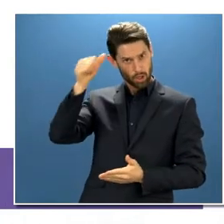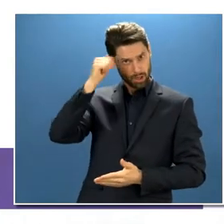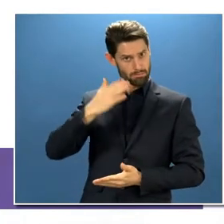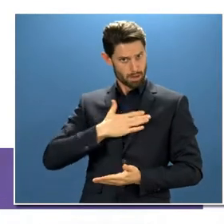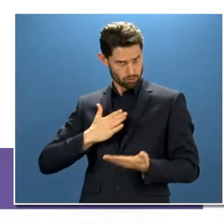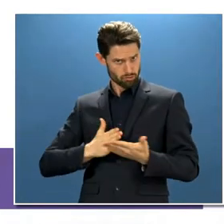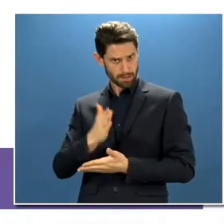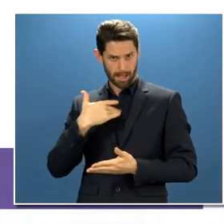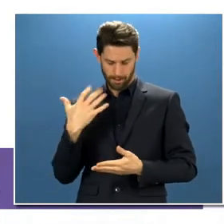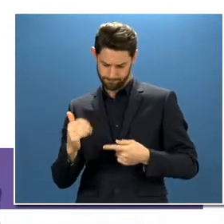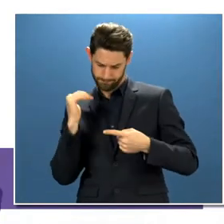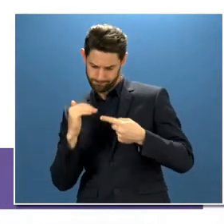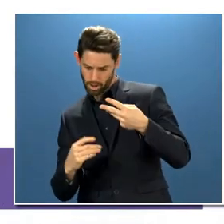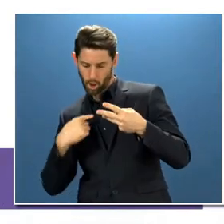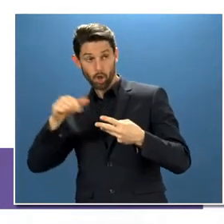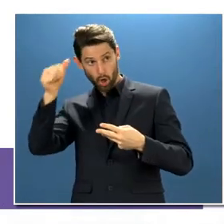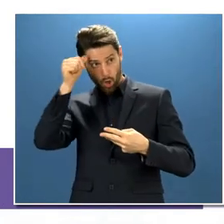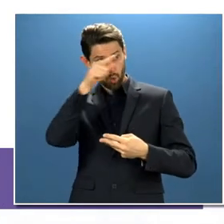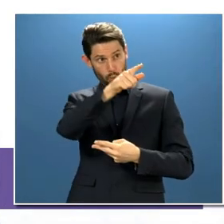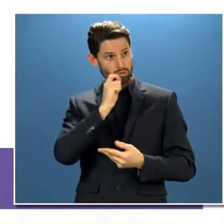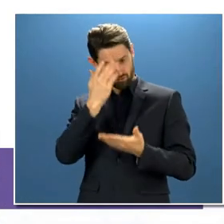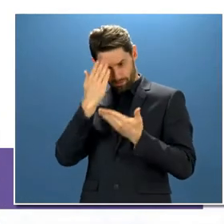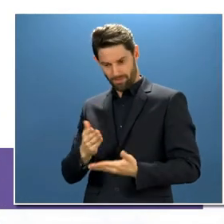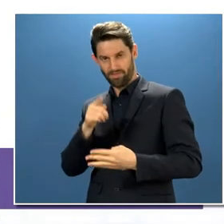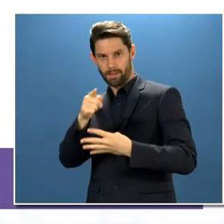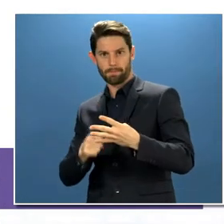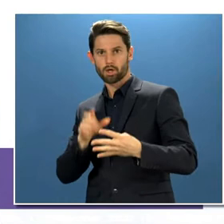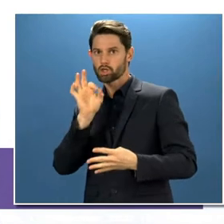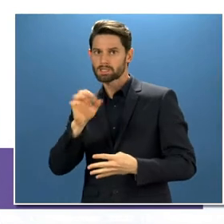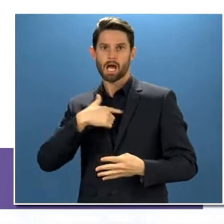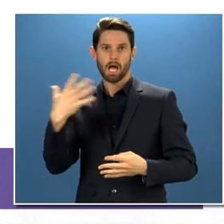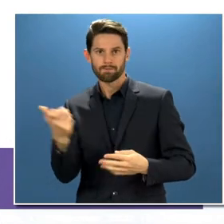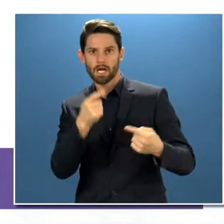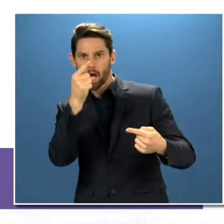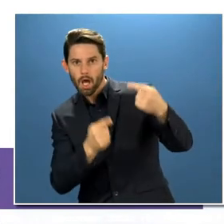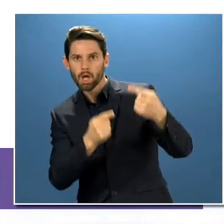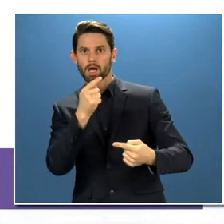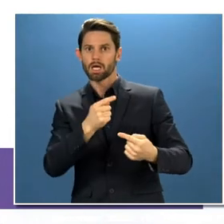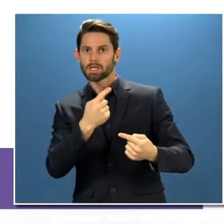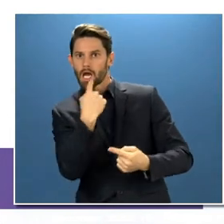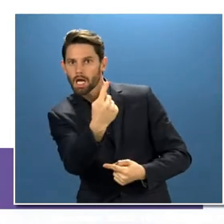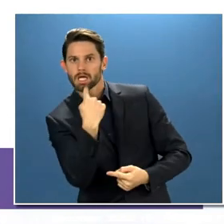and can be relied upon. But also we need to train and upskill our employers to ensure that